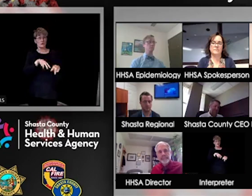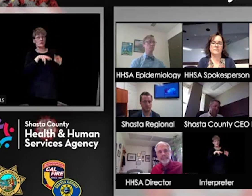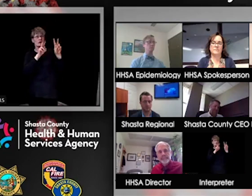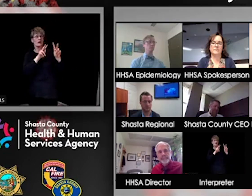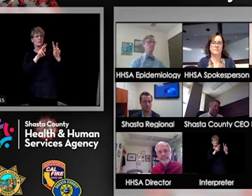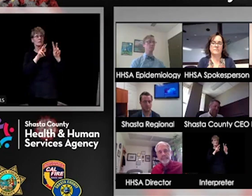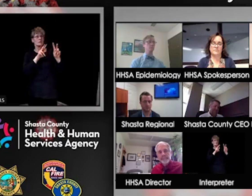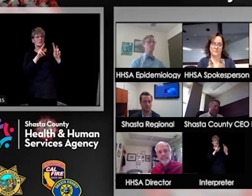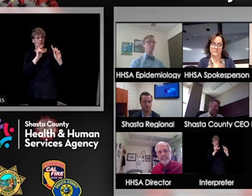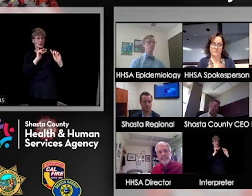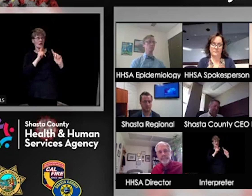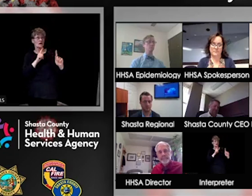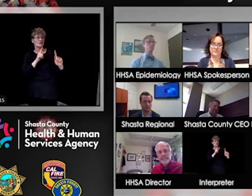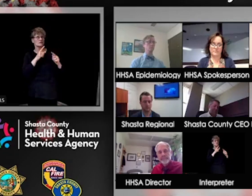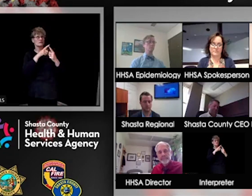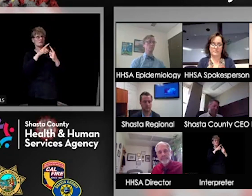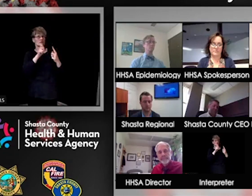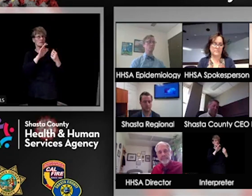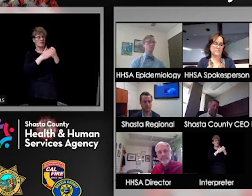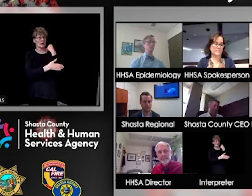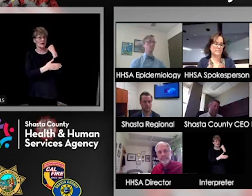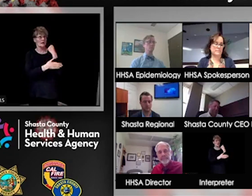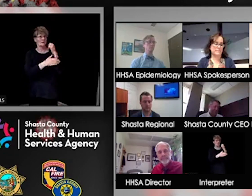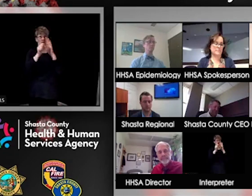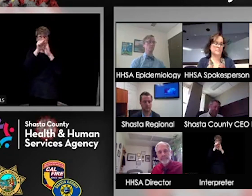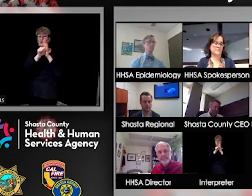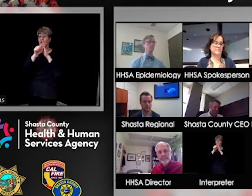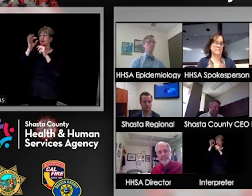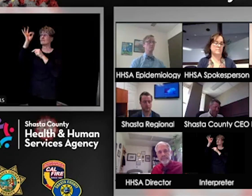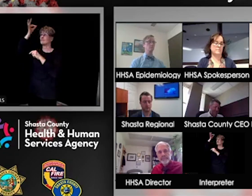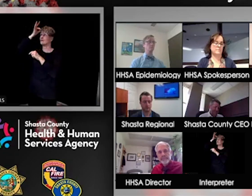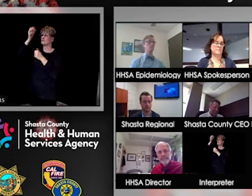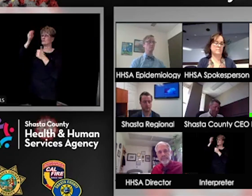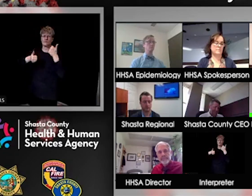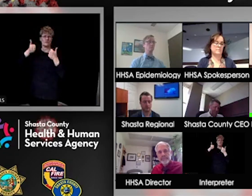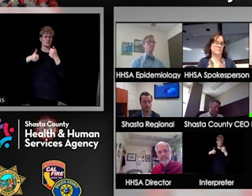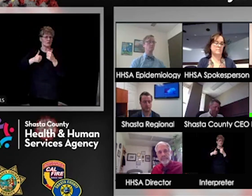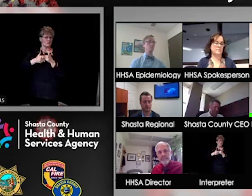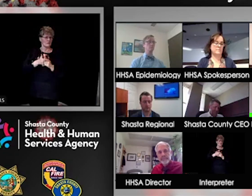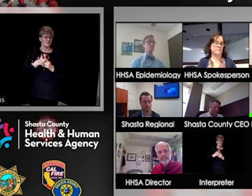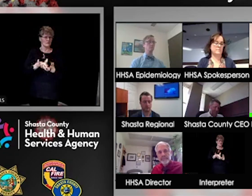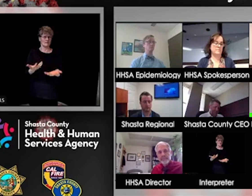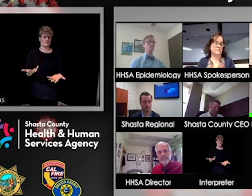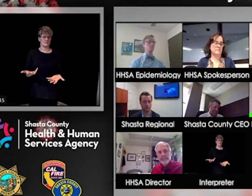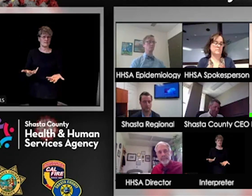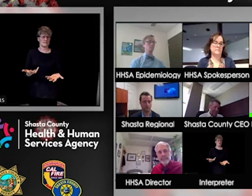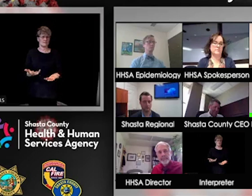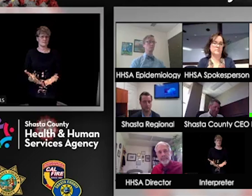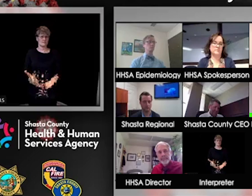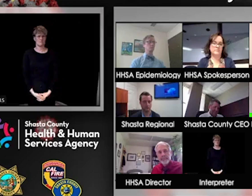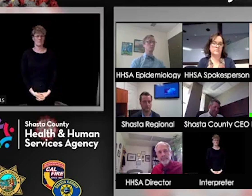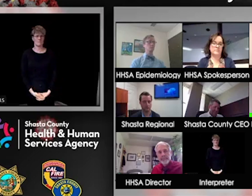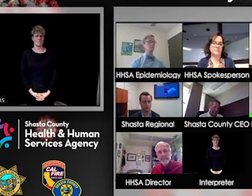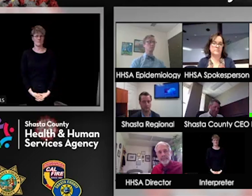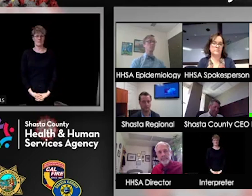the state and then we look to the federal, I mean… This is Karen and I’d like to